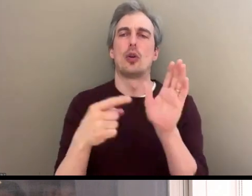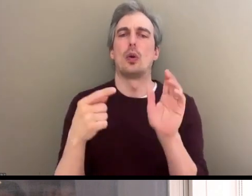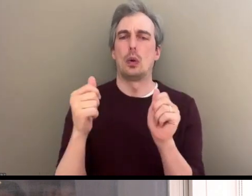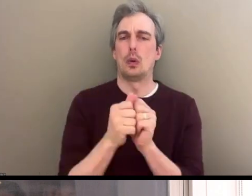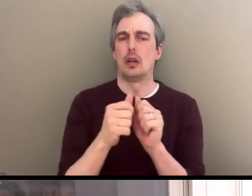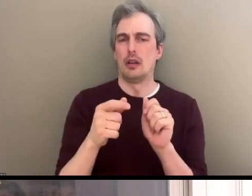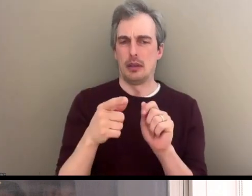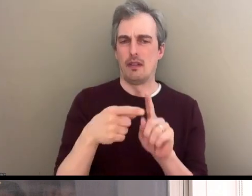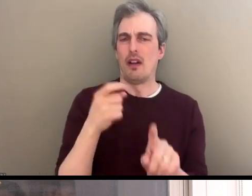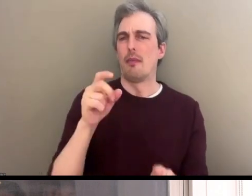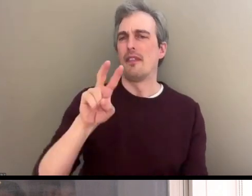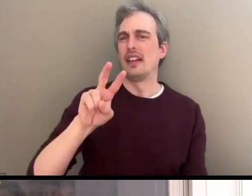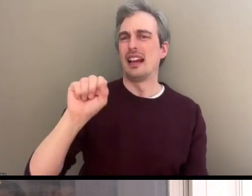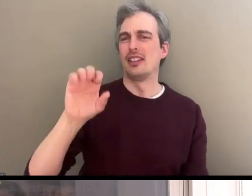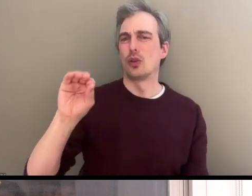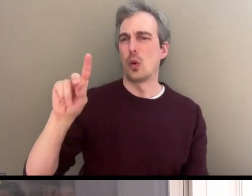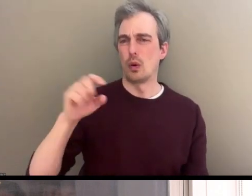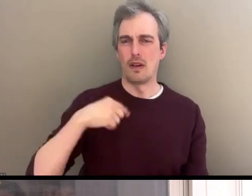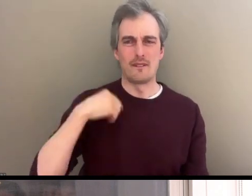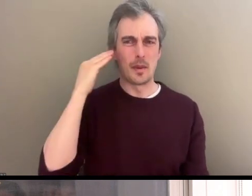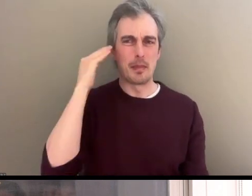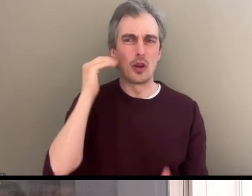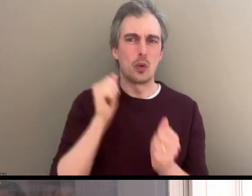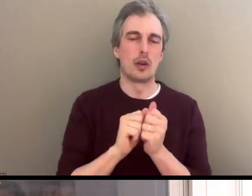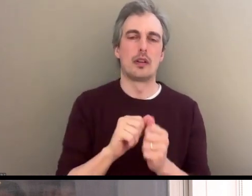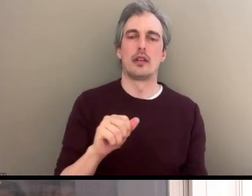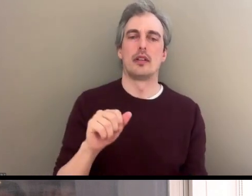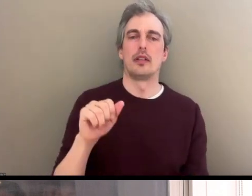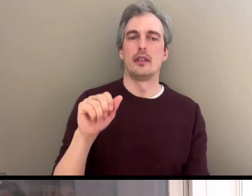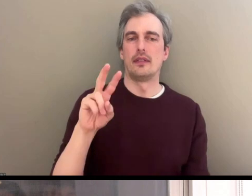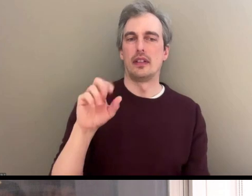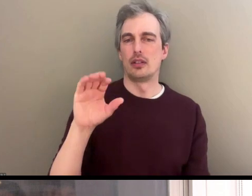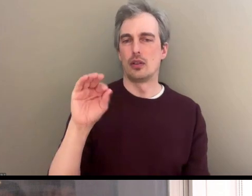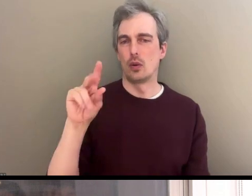So on the screen, you have ESLint, and then also the axe logo.